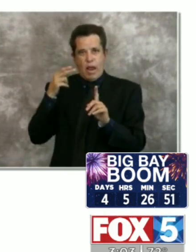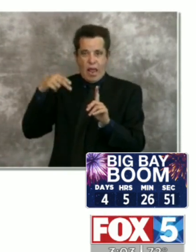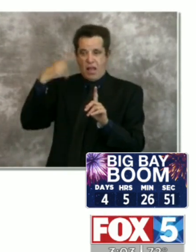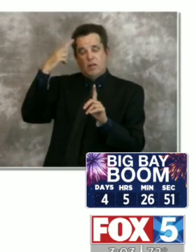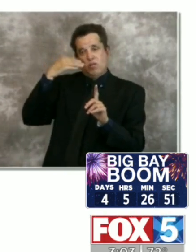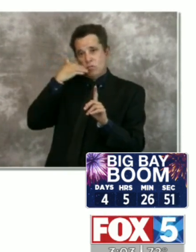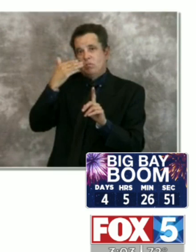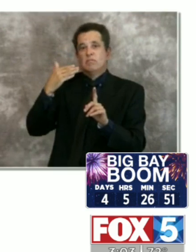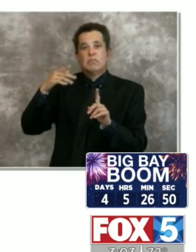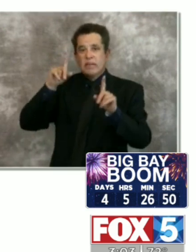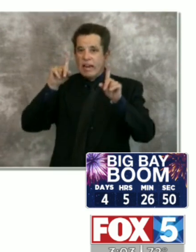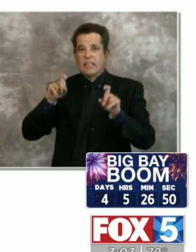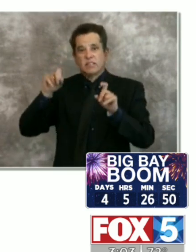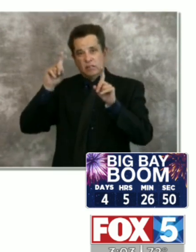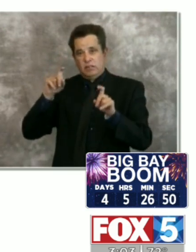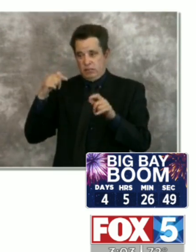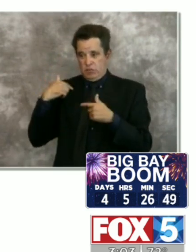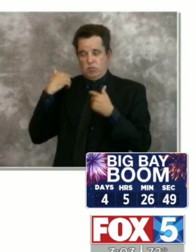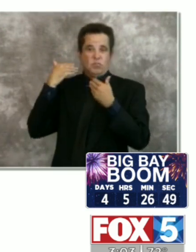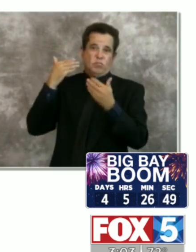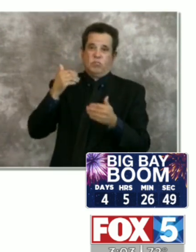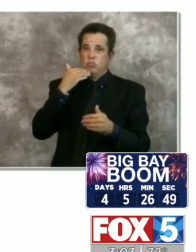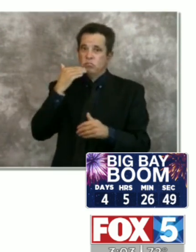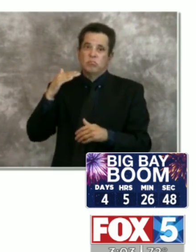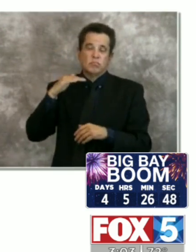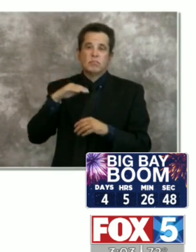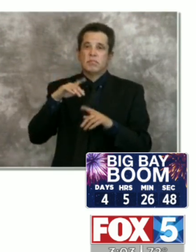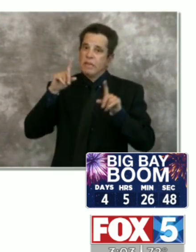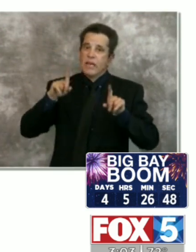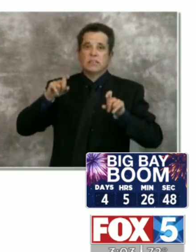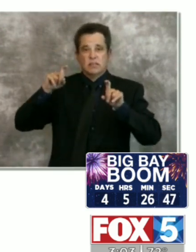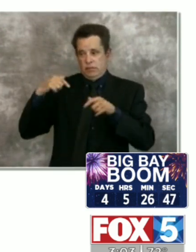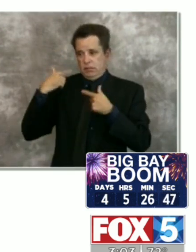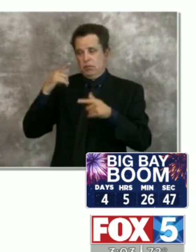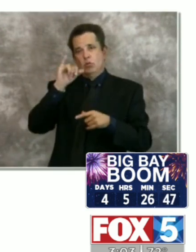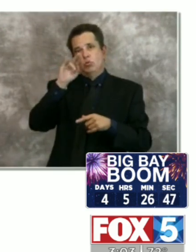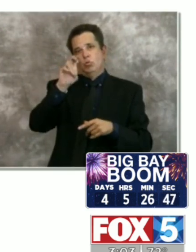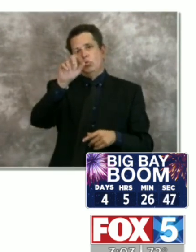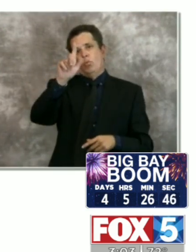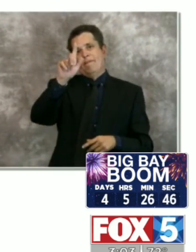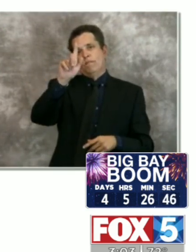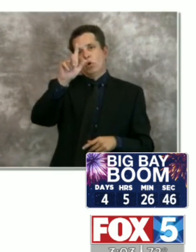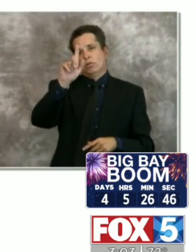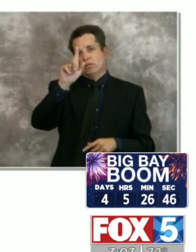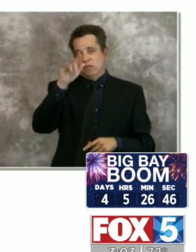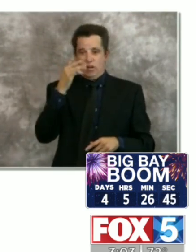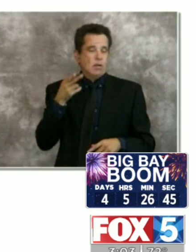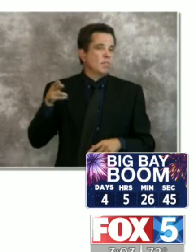HERE THAT WE TOTAL NUMBER OF TESTS PERFORMED YESTERDAY WAS SLIGHTLY ABOVE THE DAY BEFORE